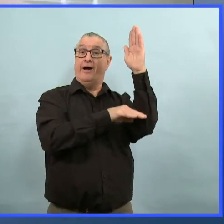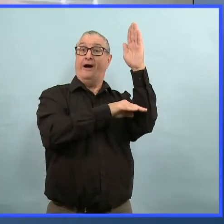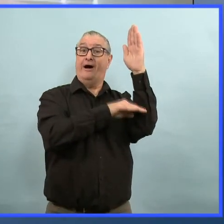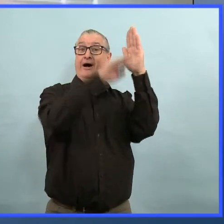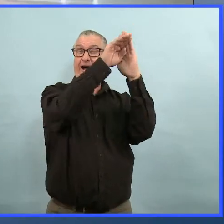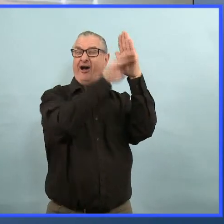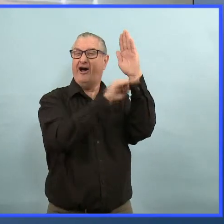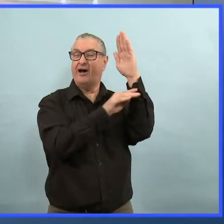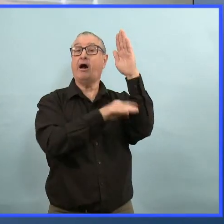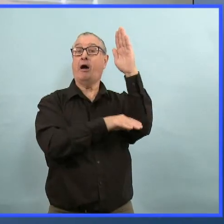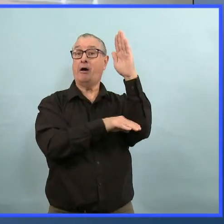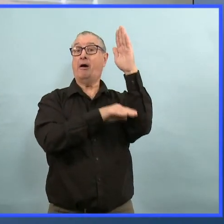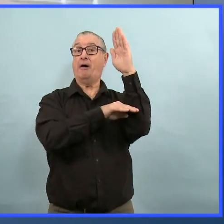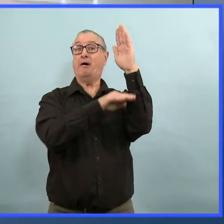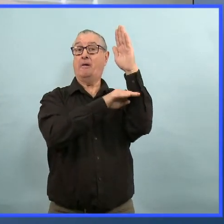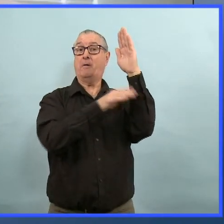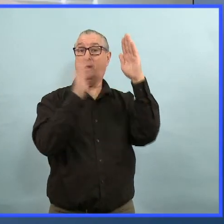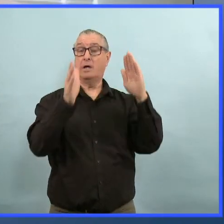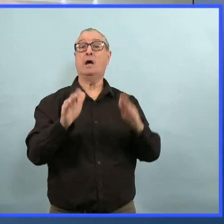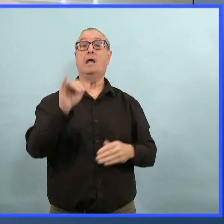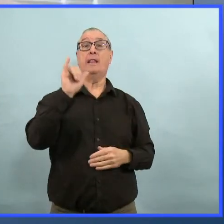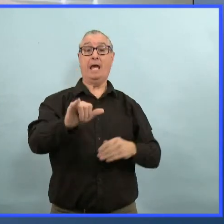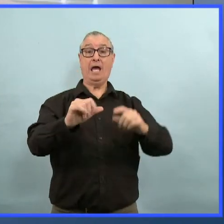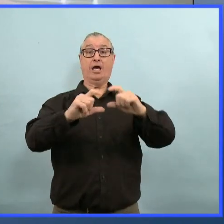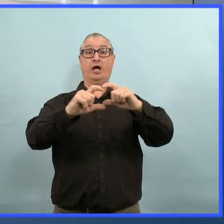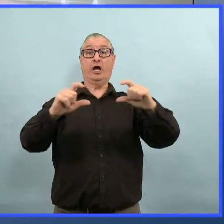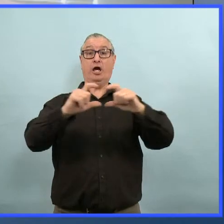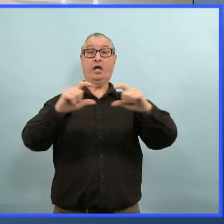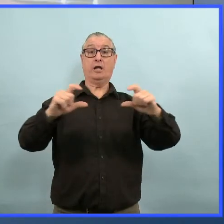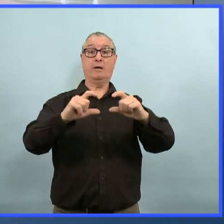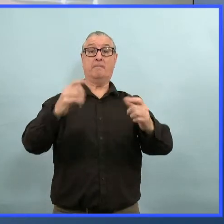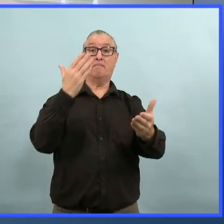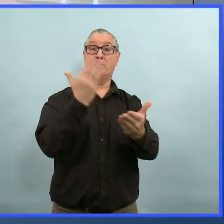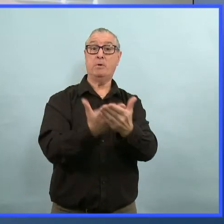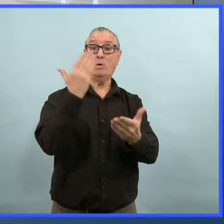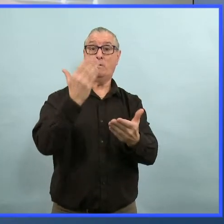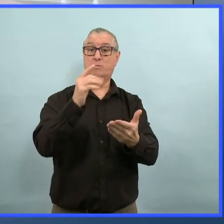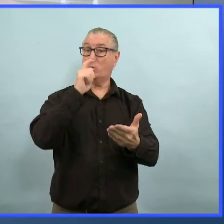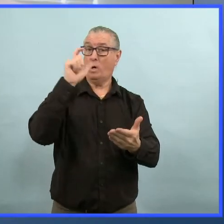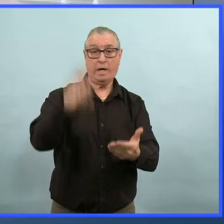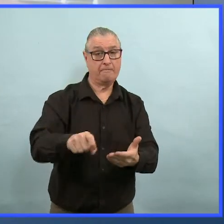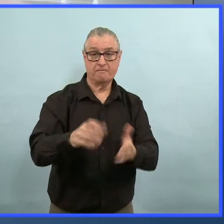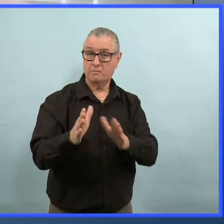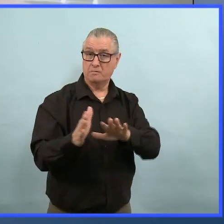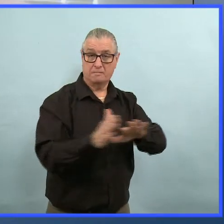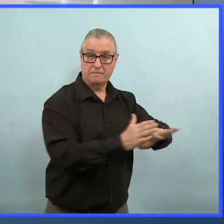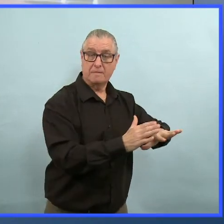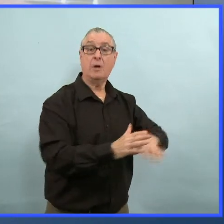or recent test negative results for designated public sector workers also effective march first